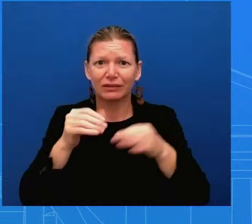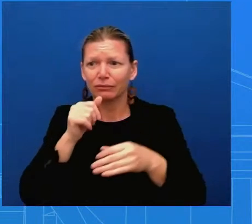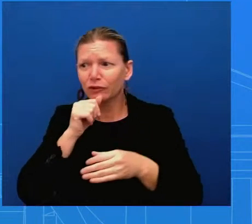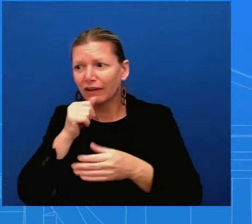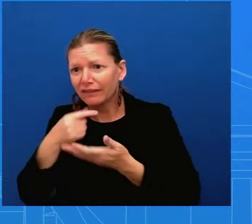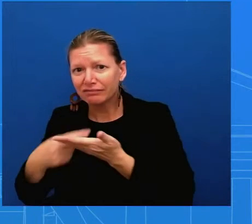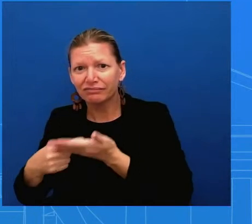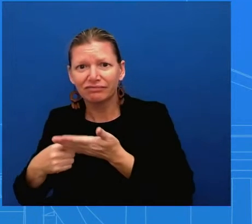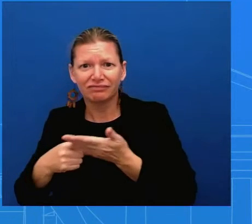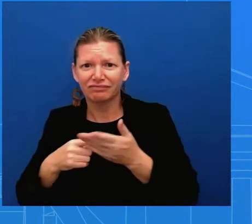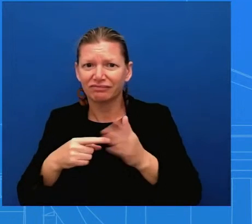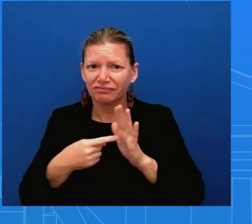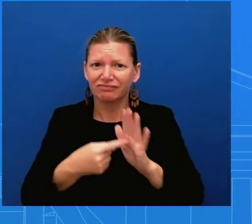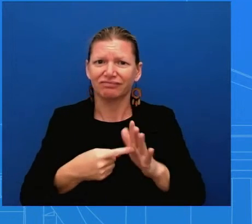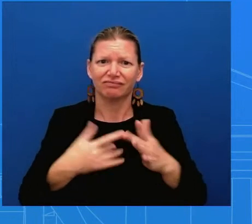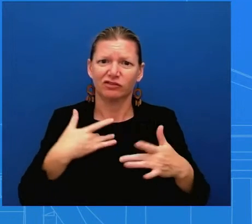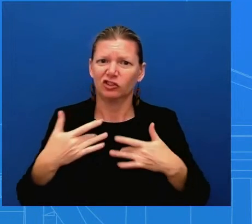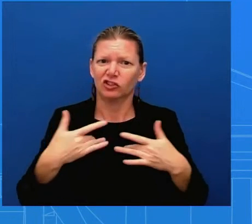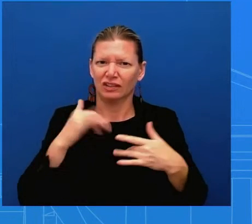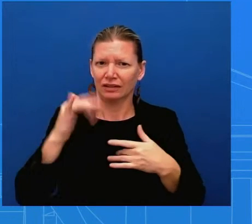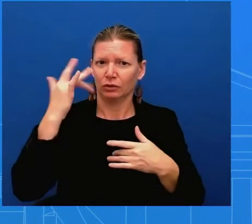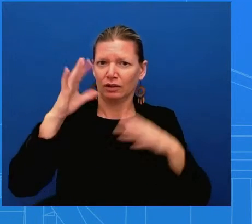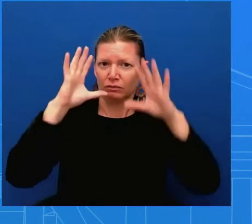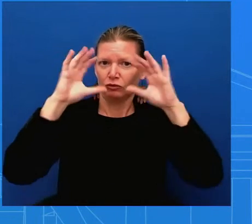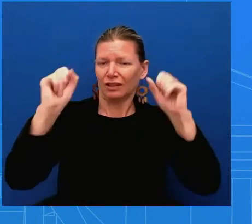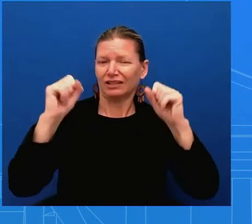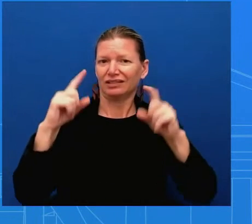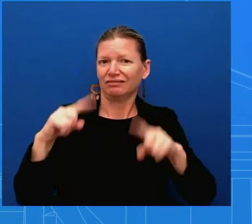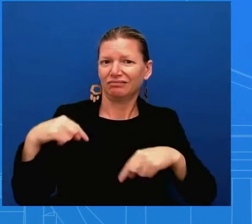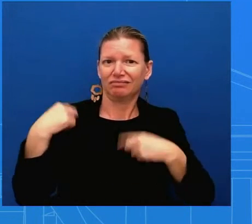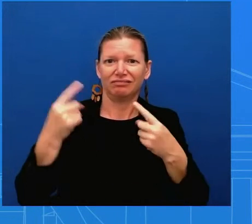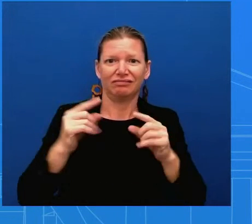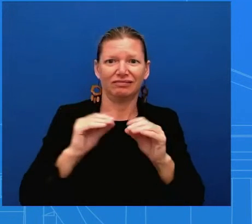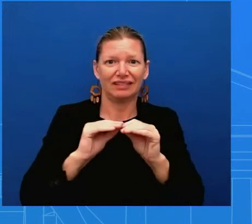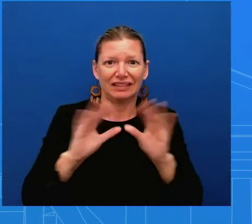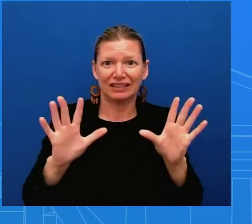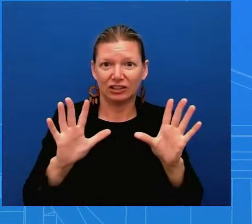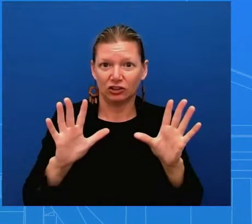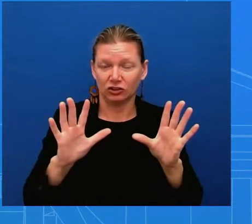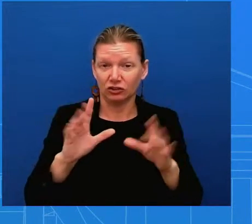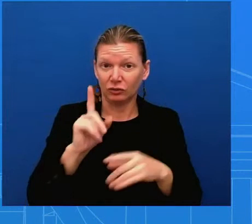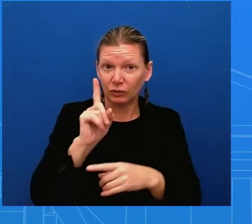There are 1.4 million civilians -- innocent civilians that are in Rafah right now.